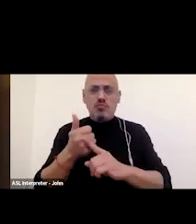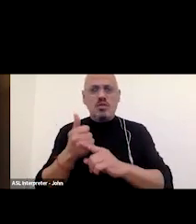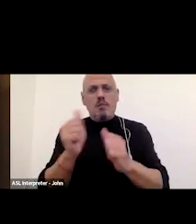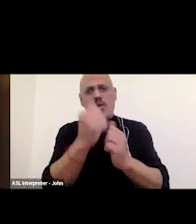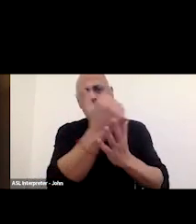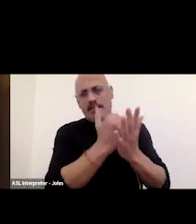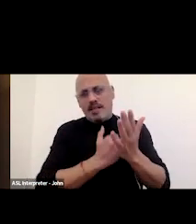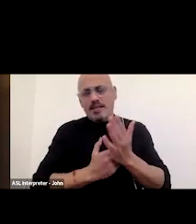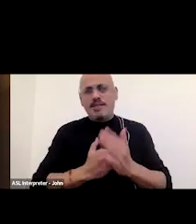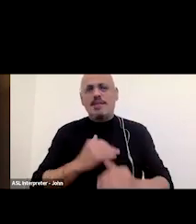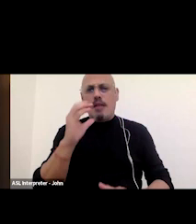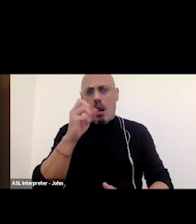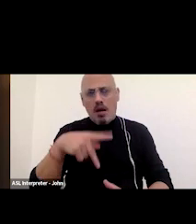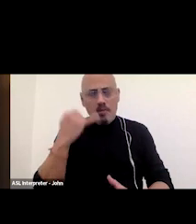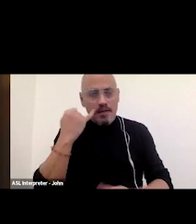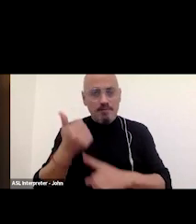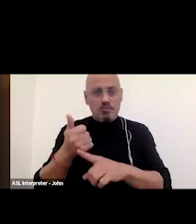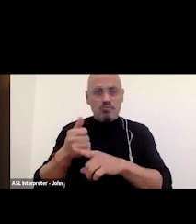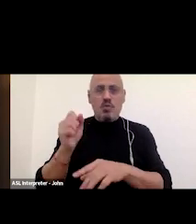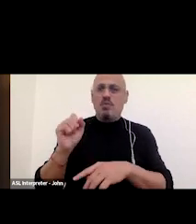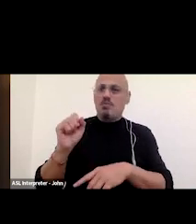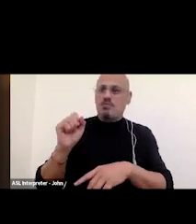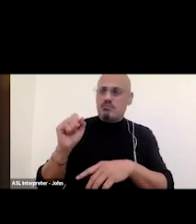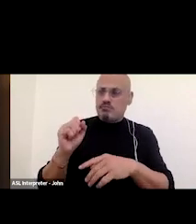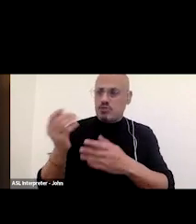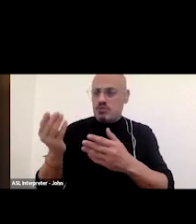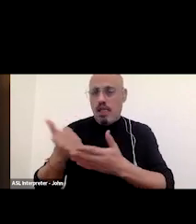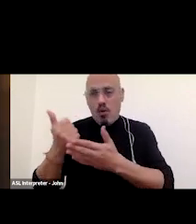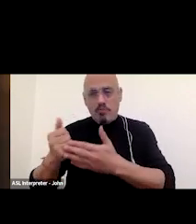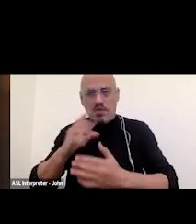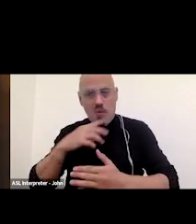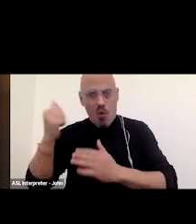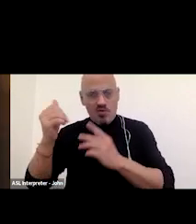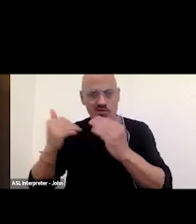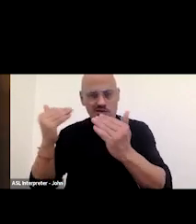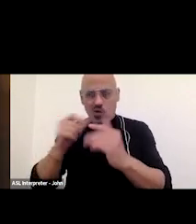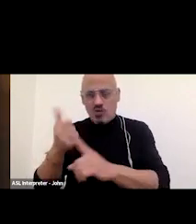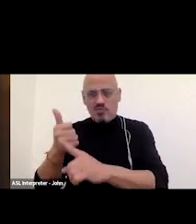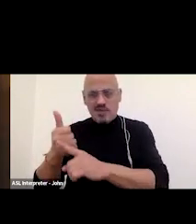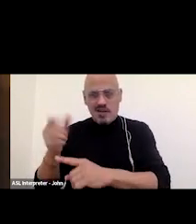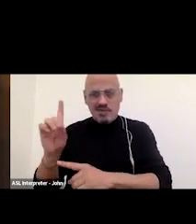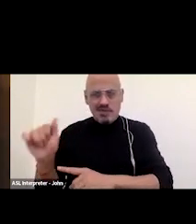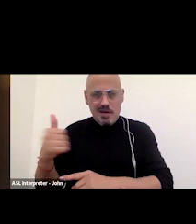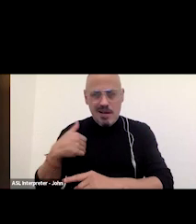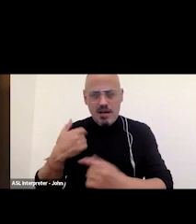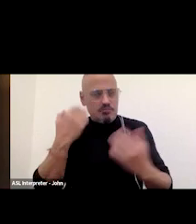to look them up if you are serving an older adult who may have an impairment, that you're not familiar with the listing